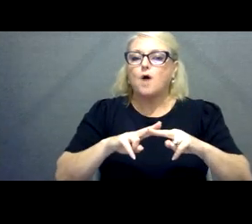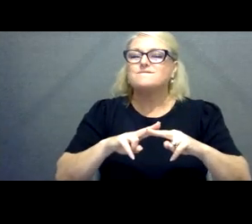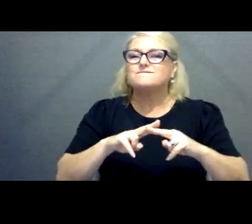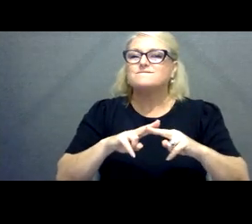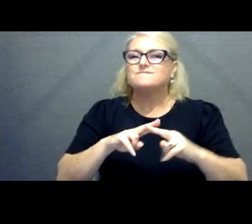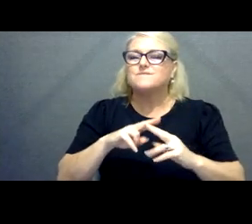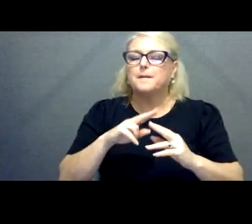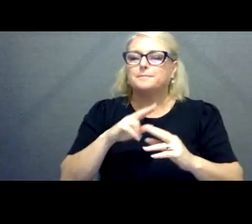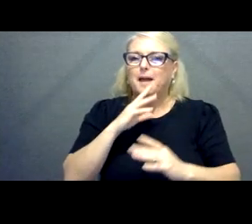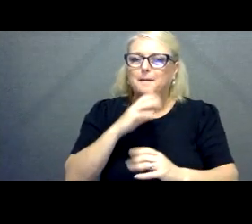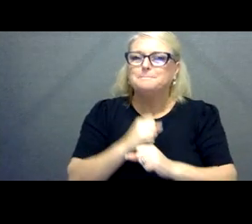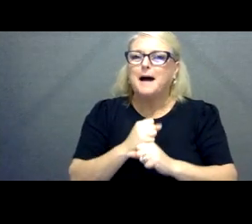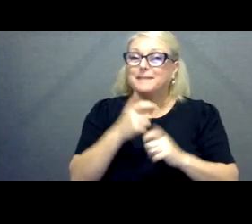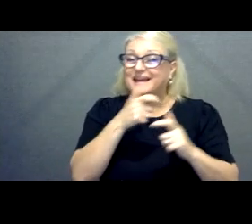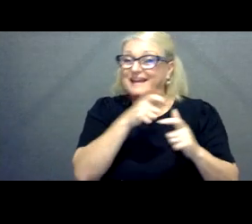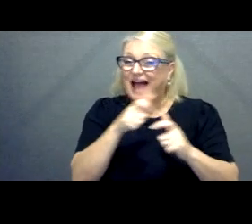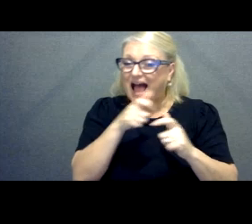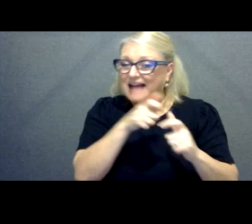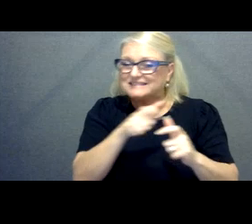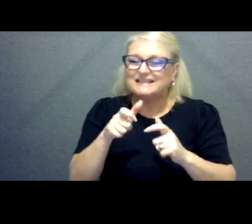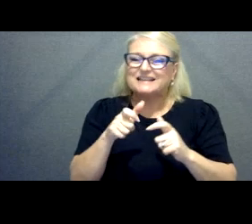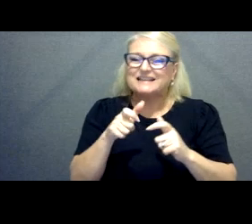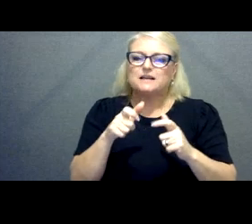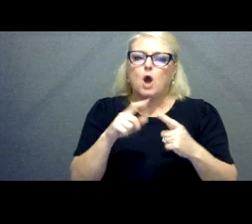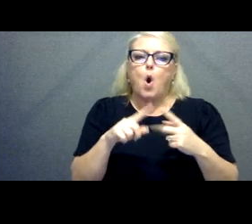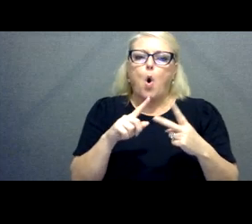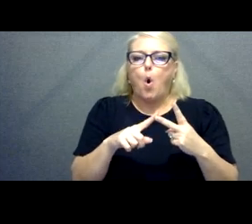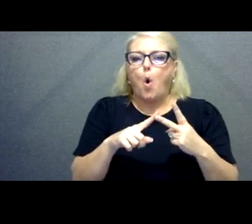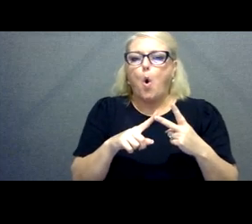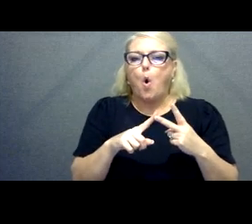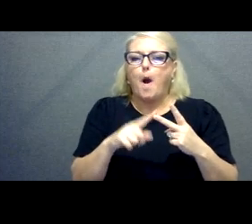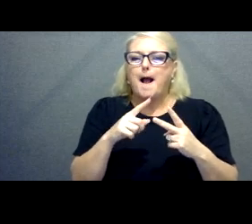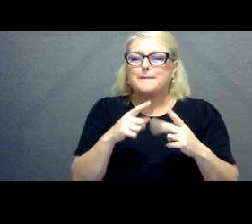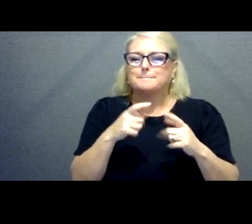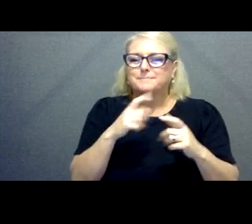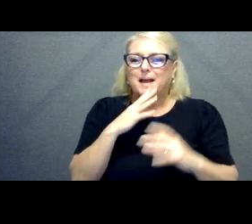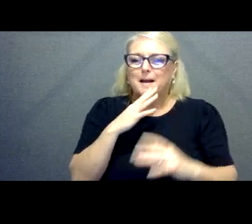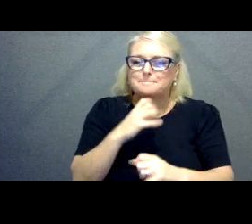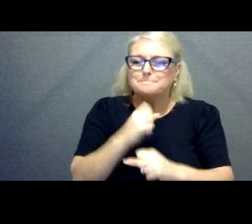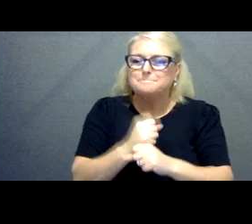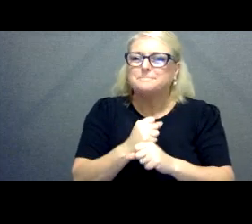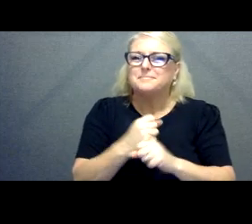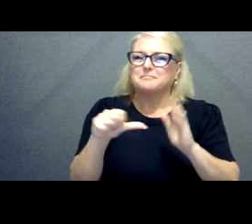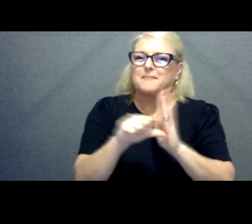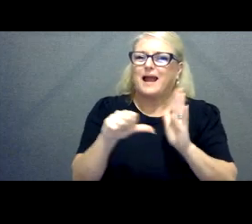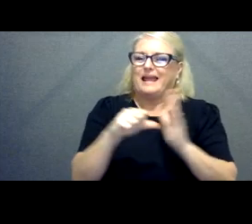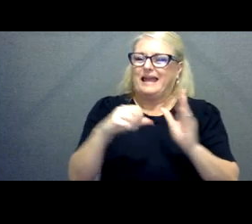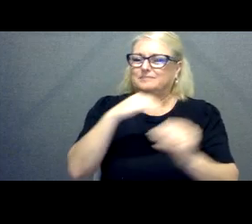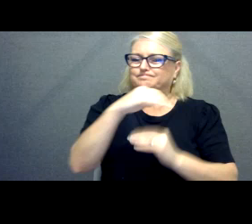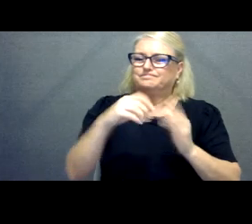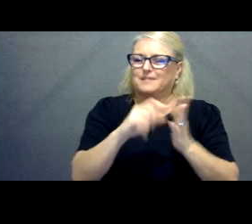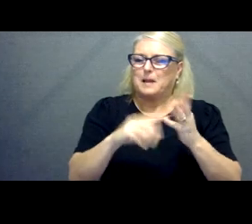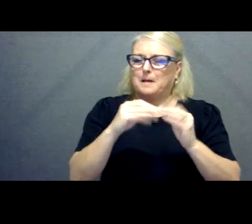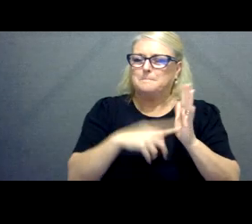QCAT order appointing a substitute decision maker please provide us with copies of those orders um